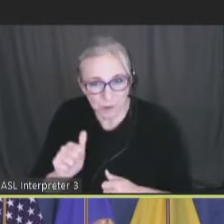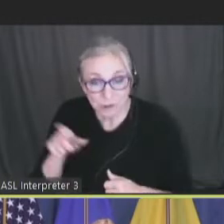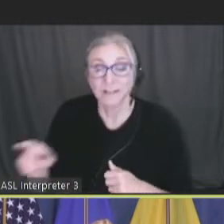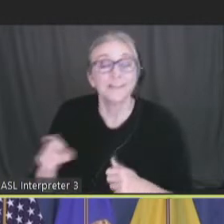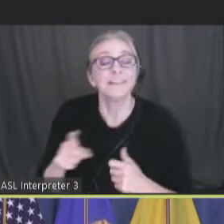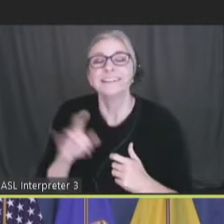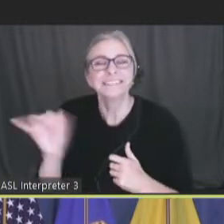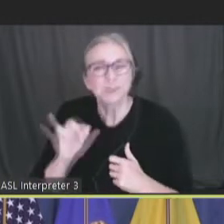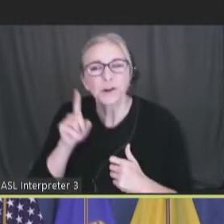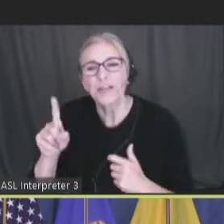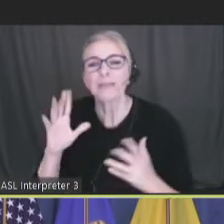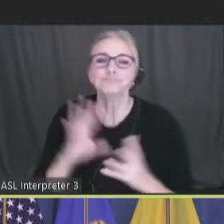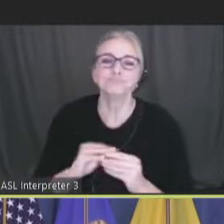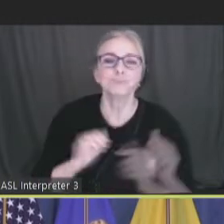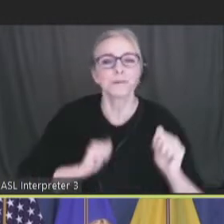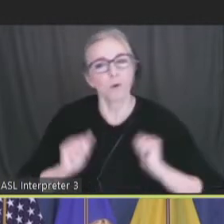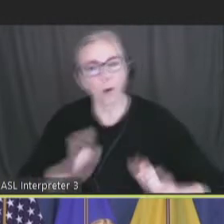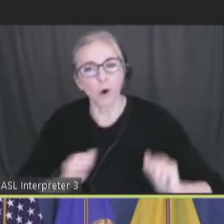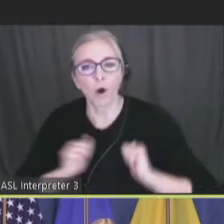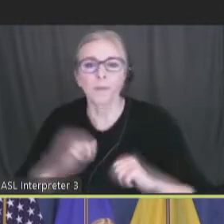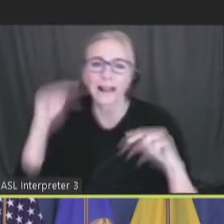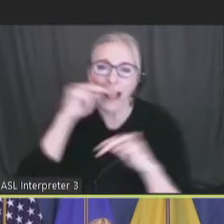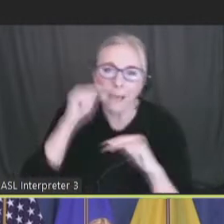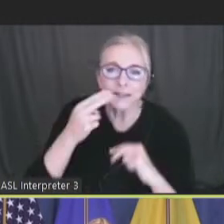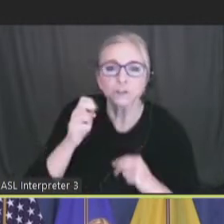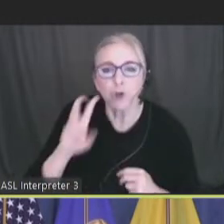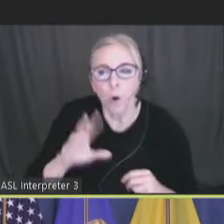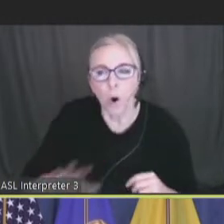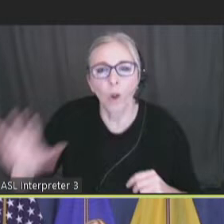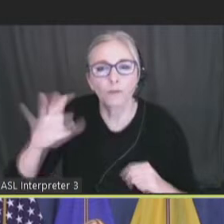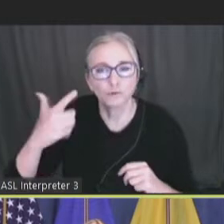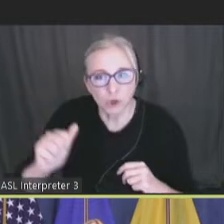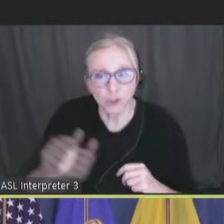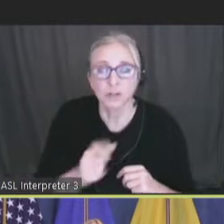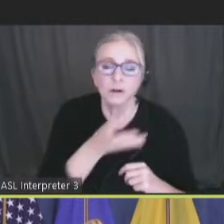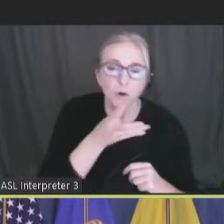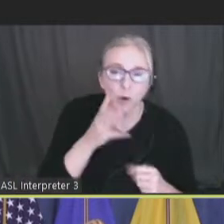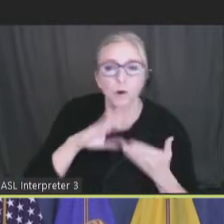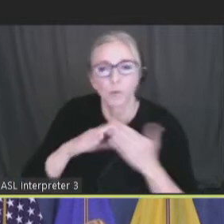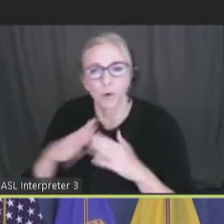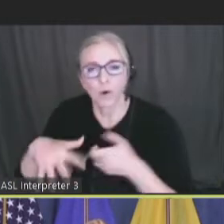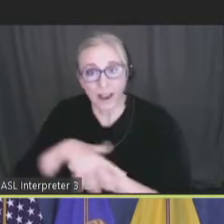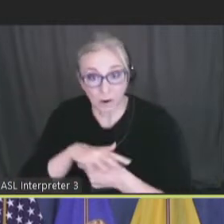they put on a series of comedy shows across Georgia, both in urban and rural areas that